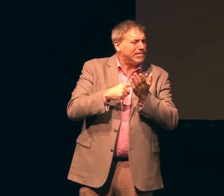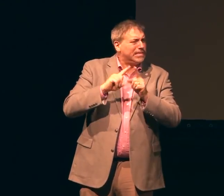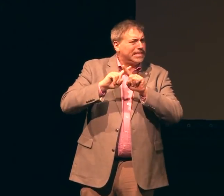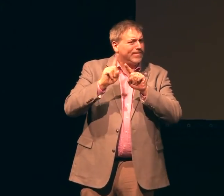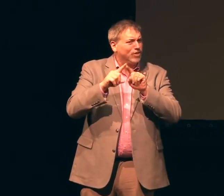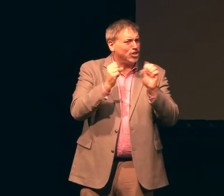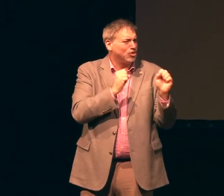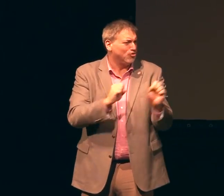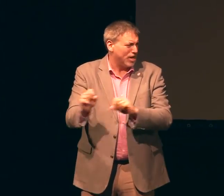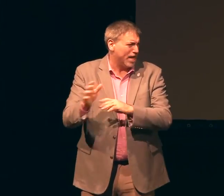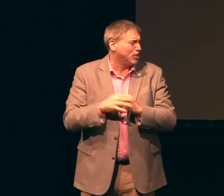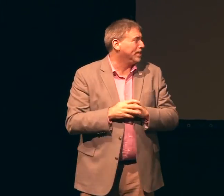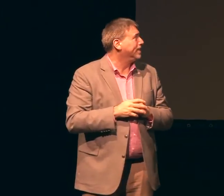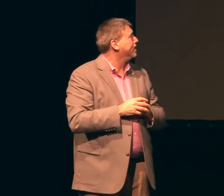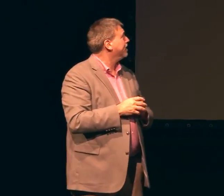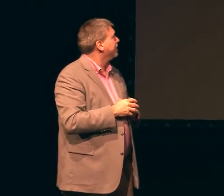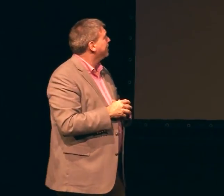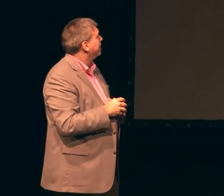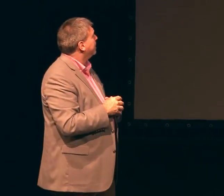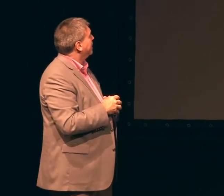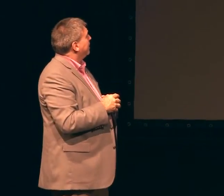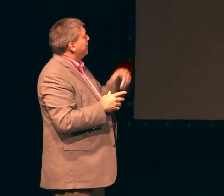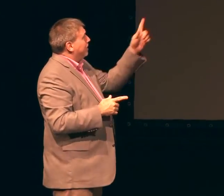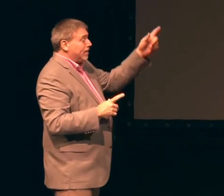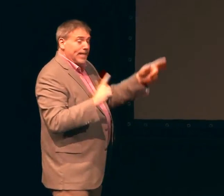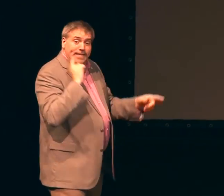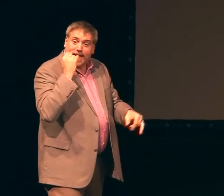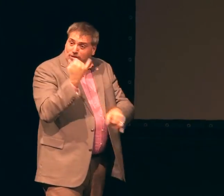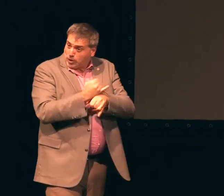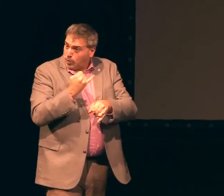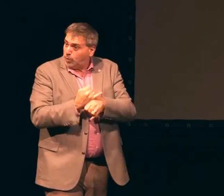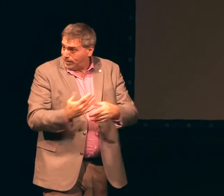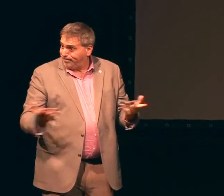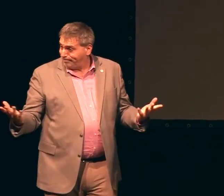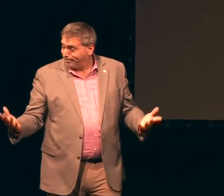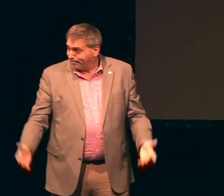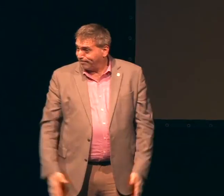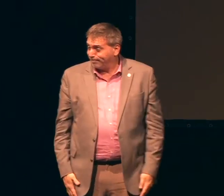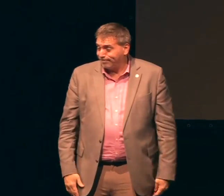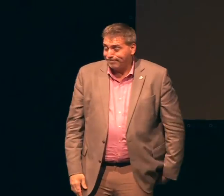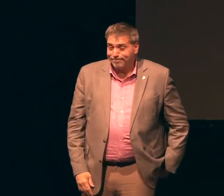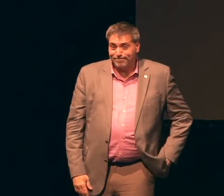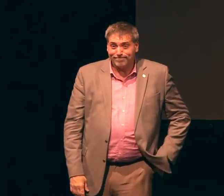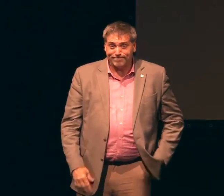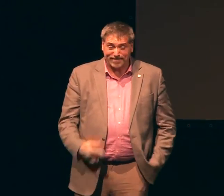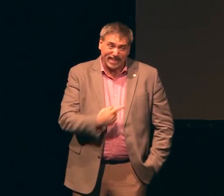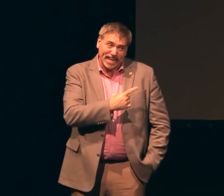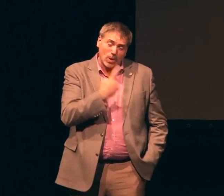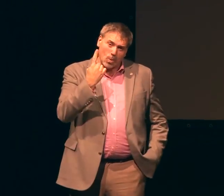of labor, we have been discussing with them and trying to find different strategies. Deaf schools,